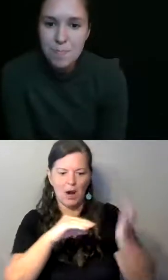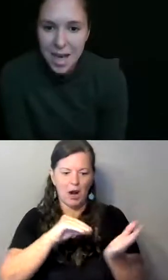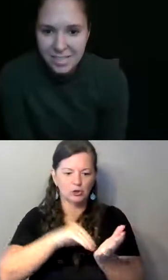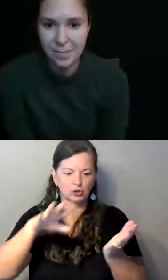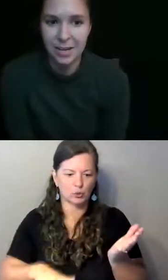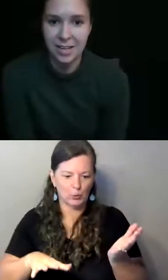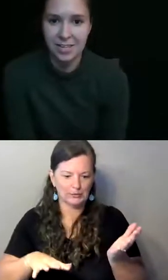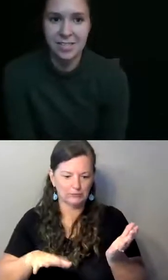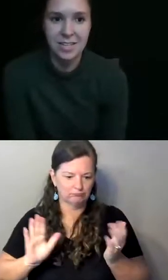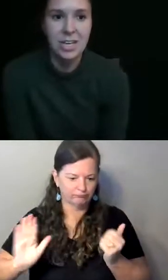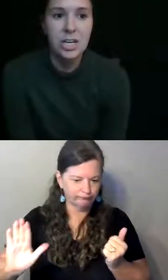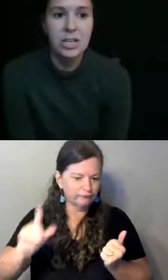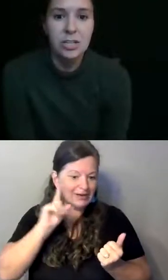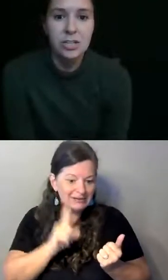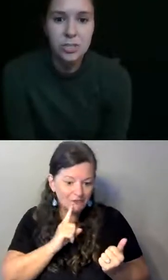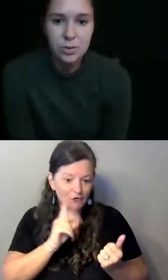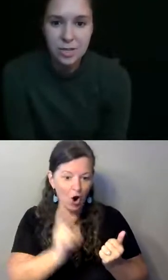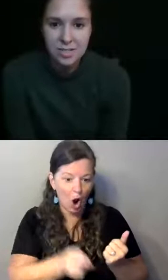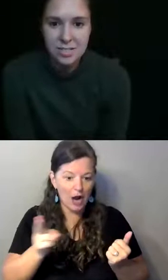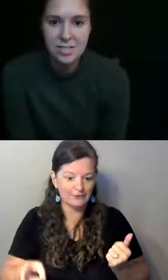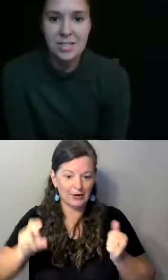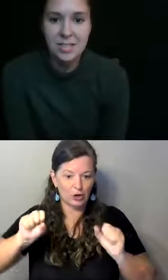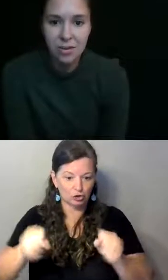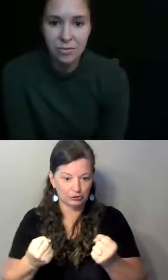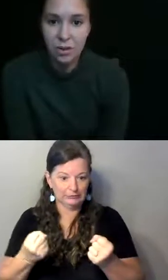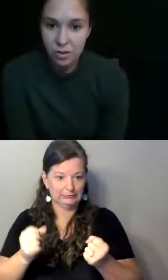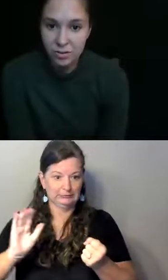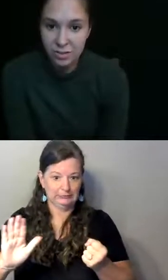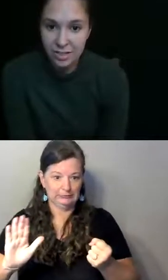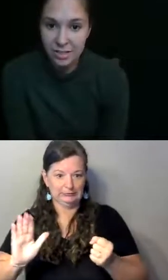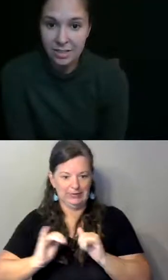maximize students, Deaf and hard of hearing